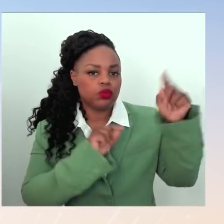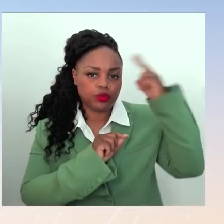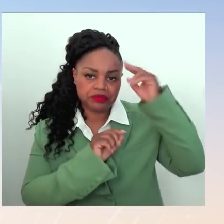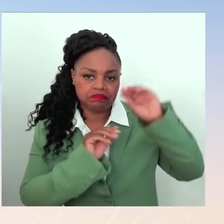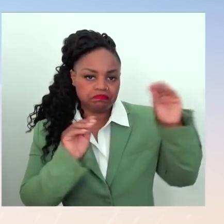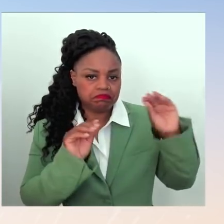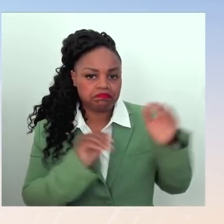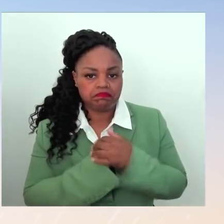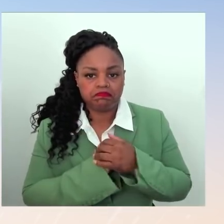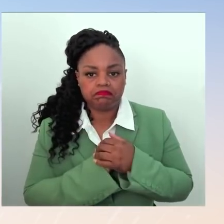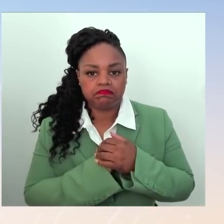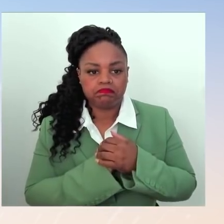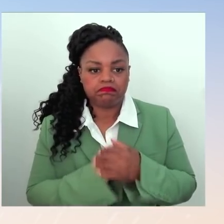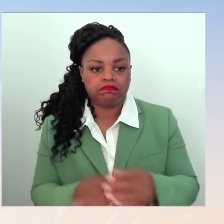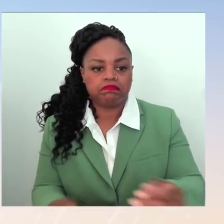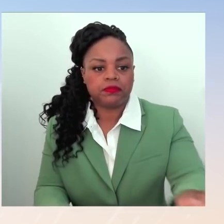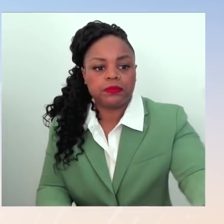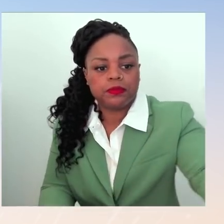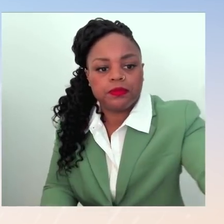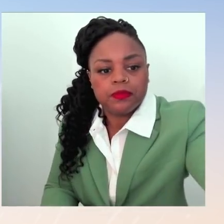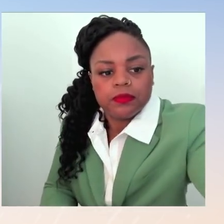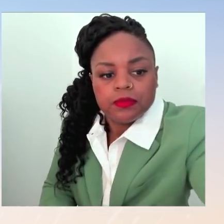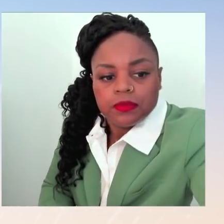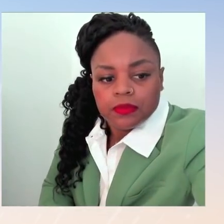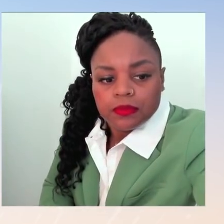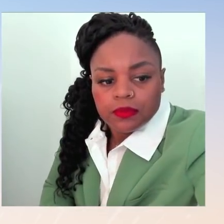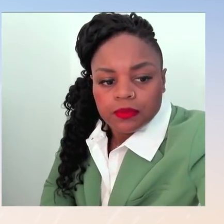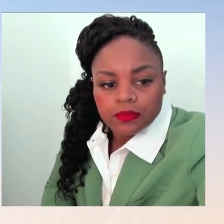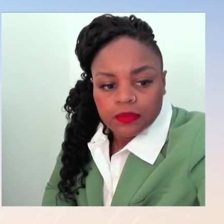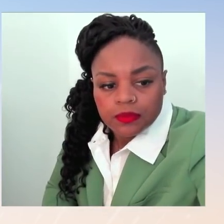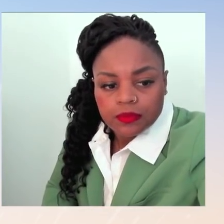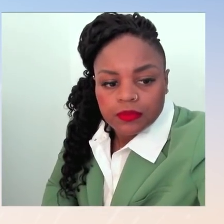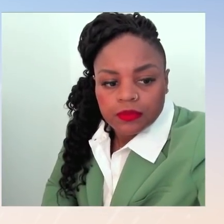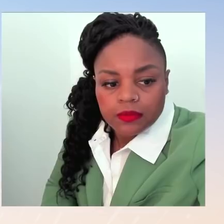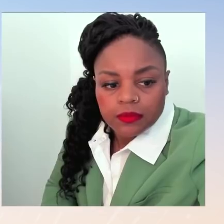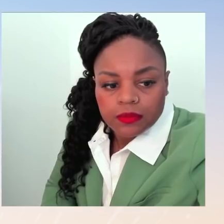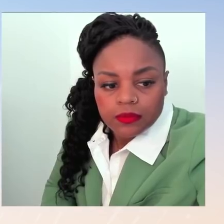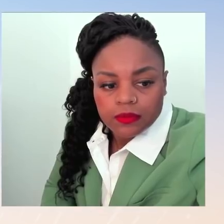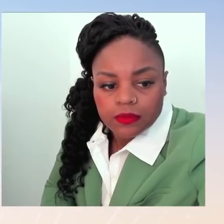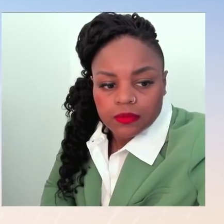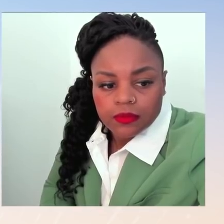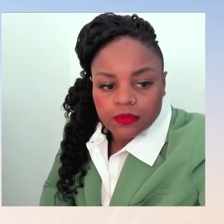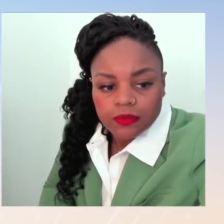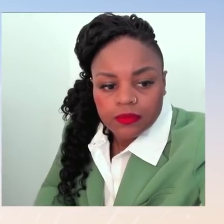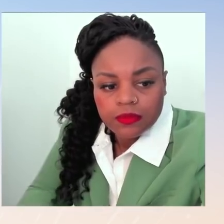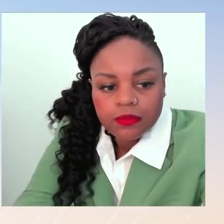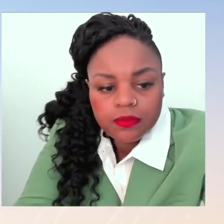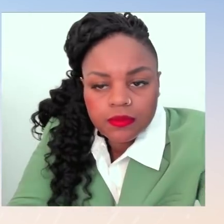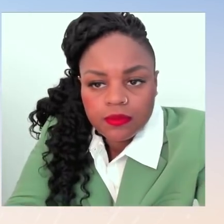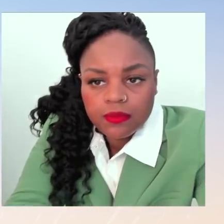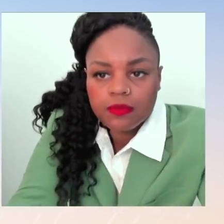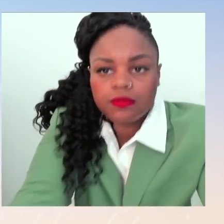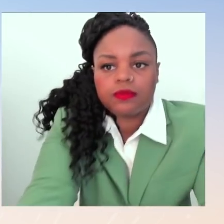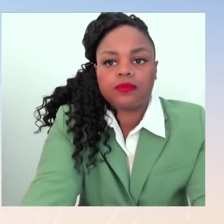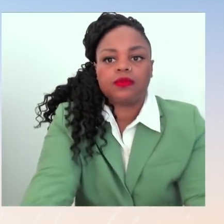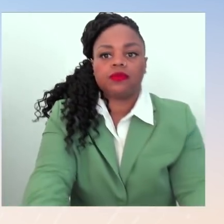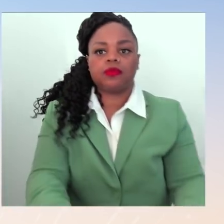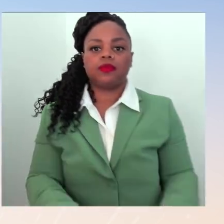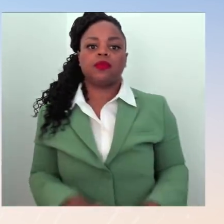that the President would not be directly speaking with Vladimir Putin -- has a decision amongst the Allies been made that that would be delegated to the European partners,